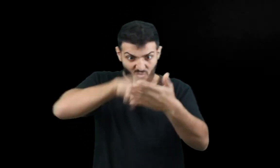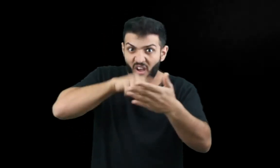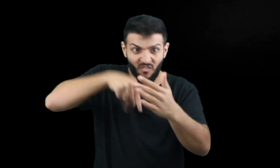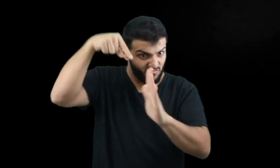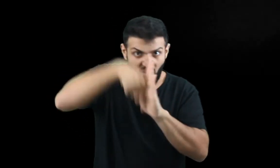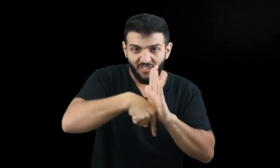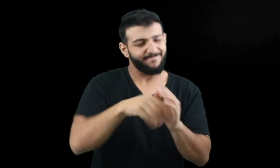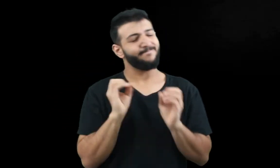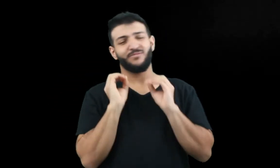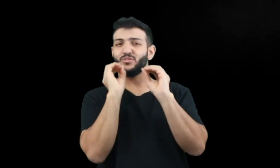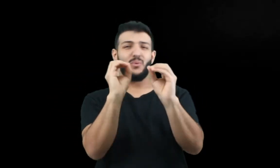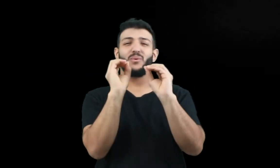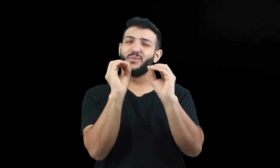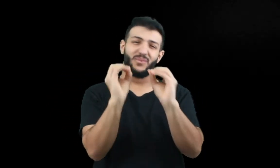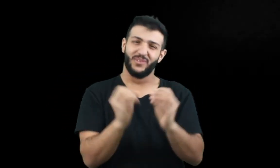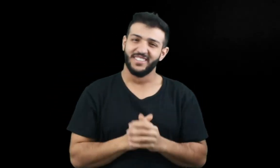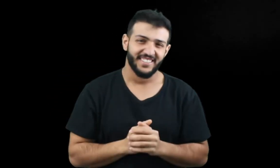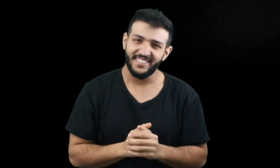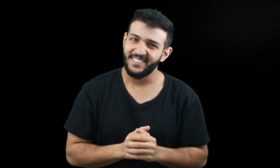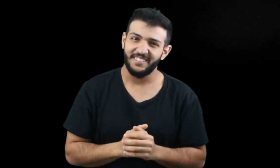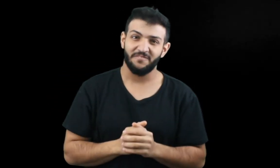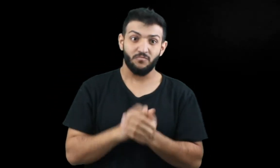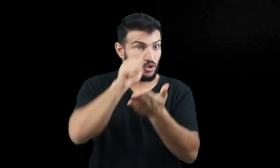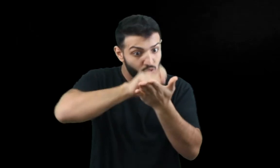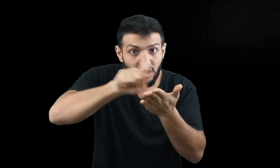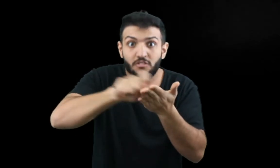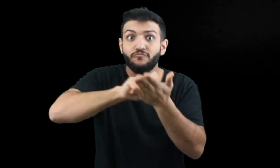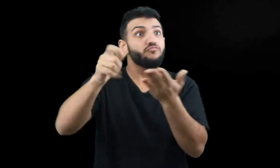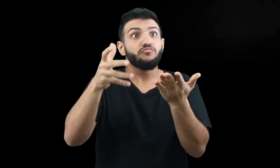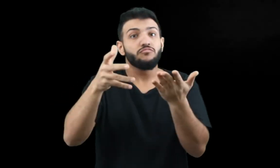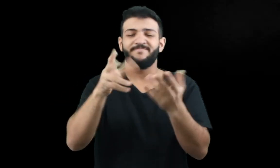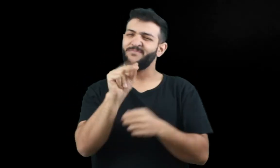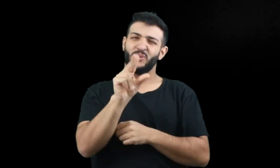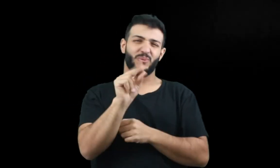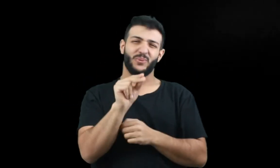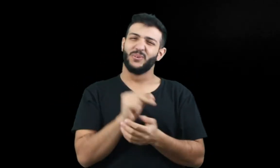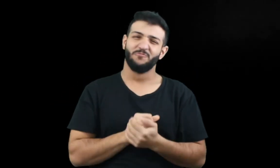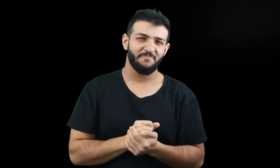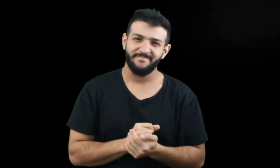I couldn't read at all. I didn't learn to write either.